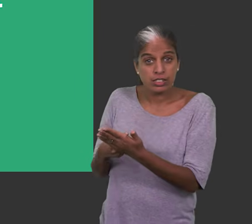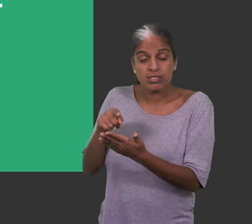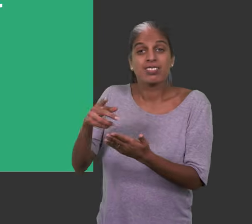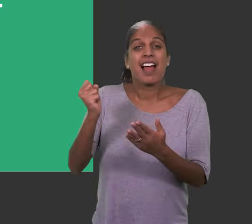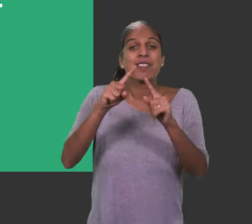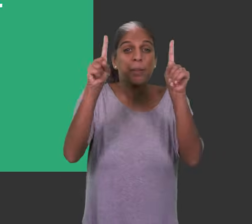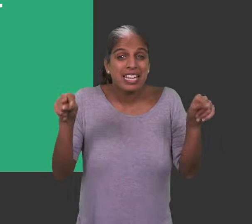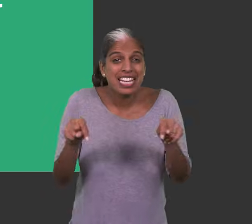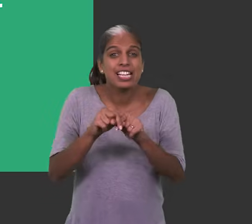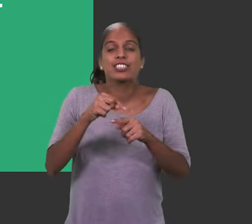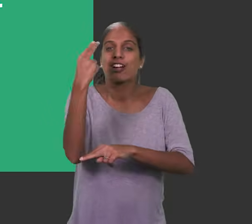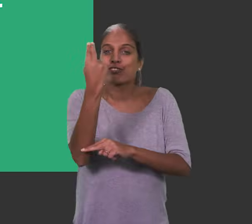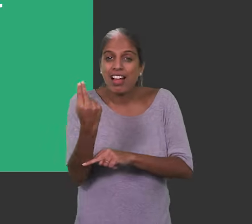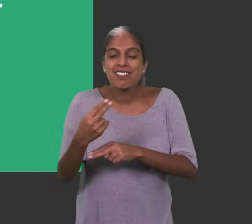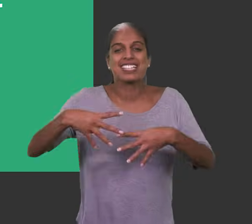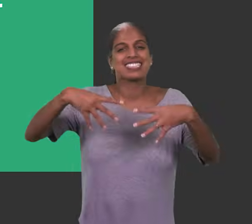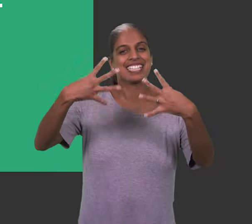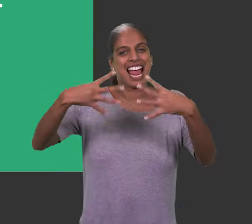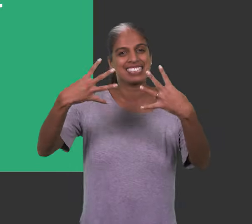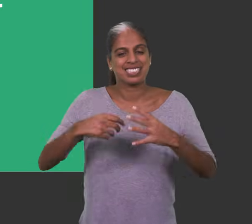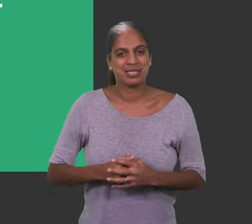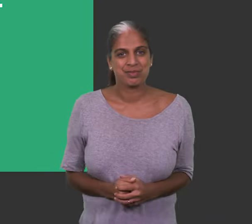This is supported with imagery, graphics, and text.